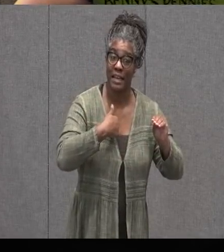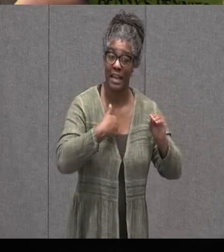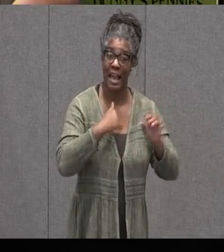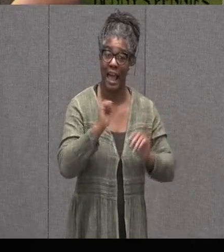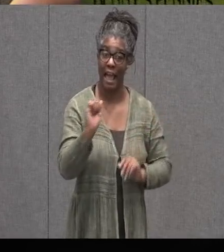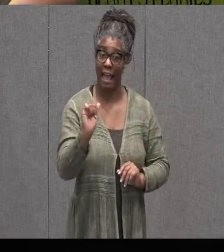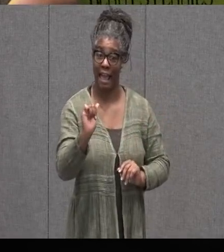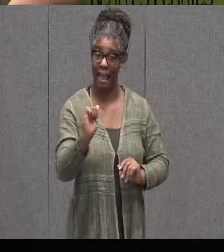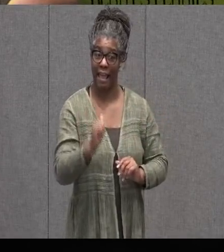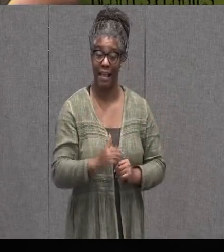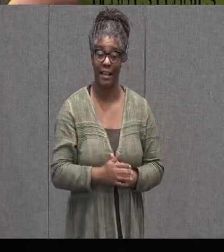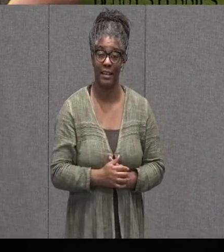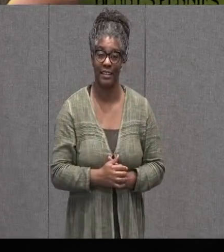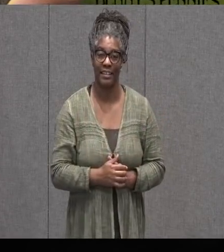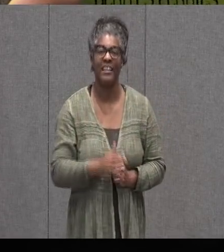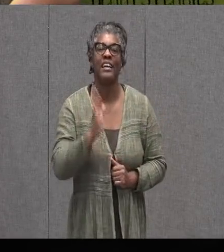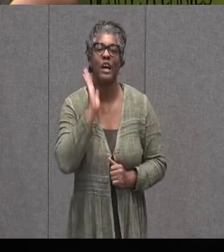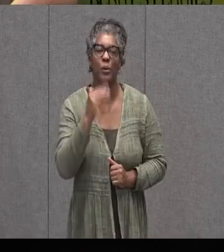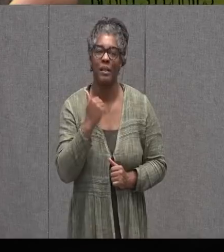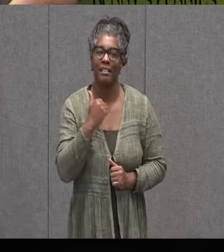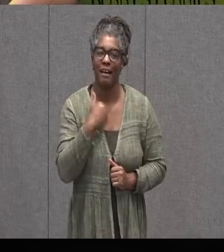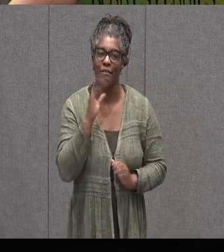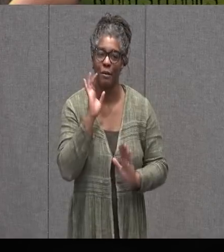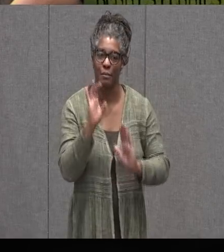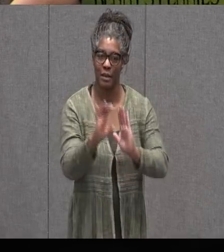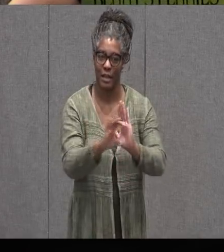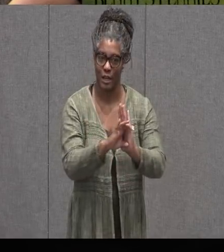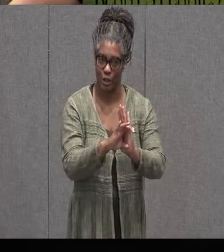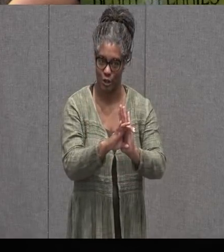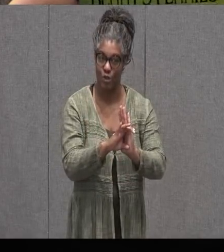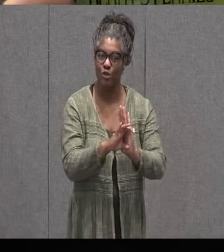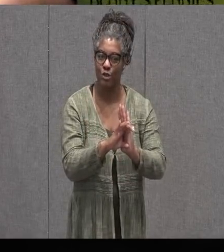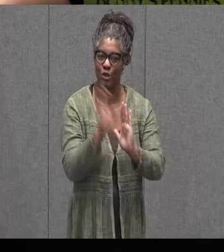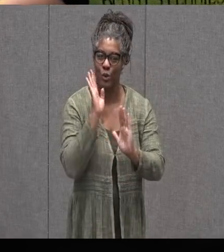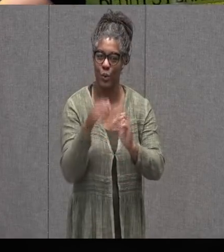And I'll have some pictures here to support your reading.